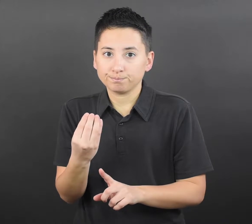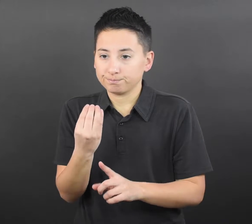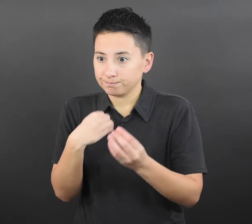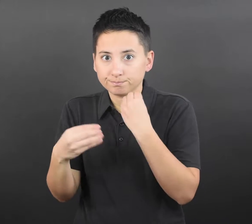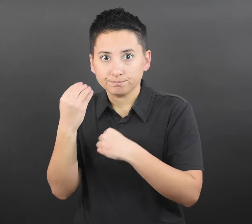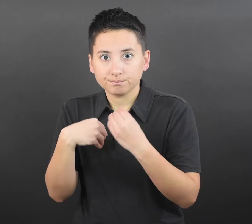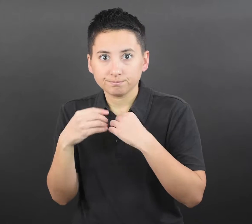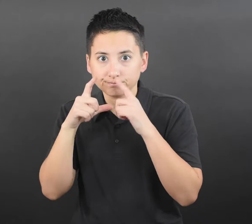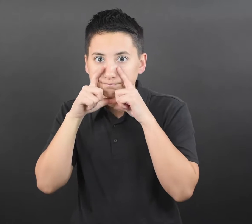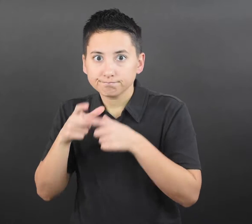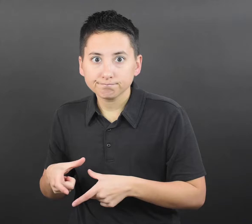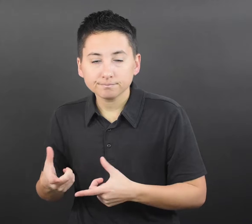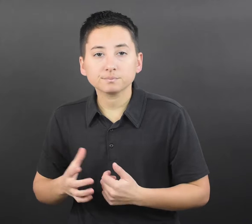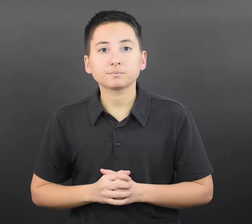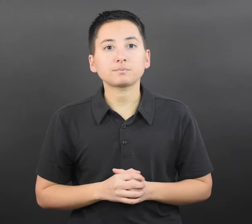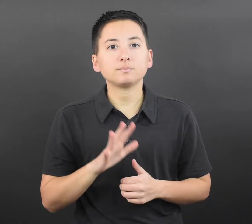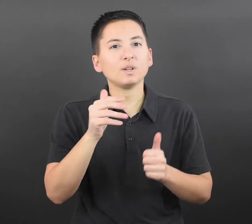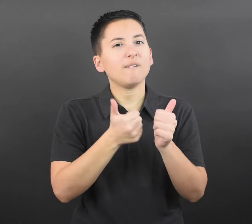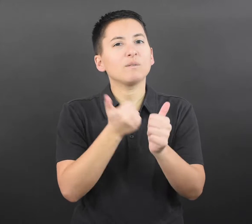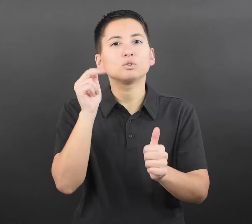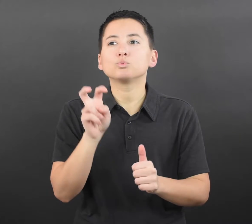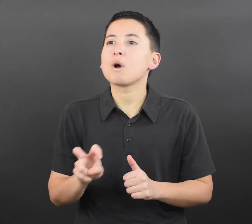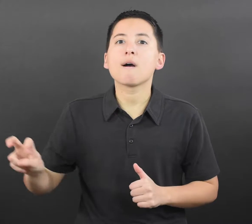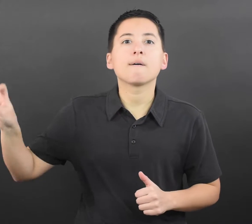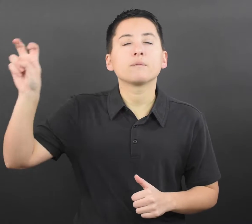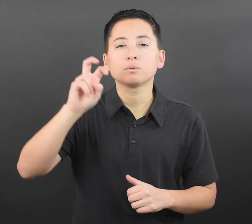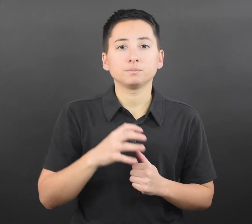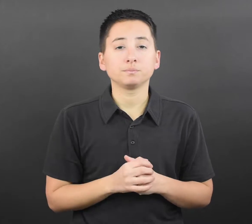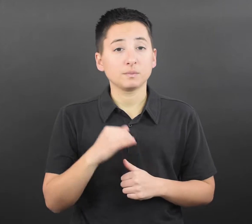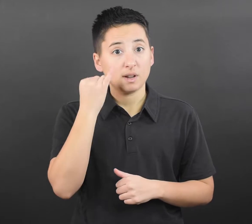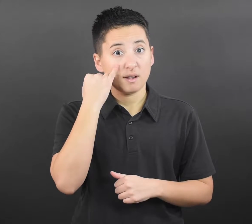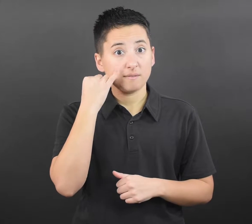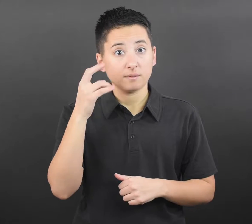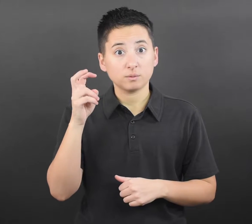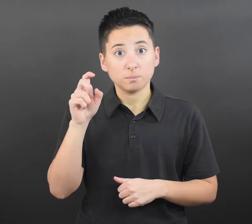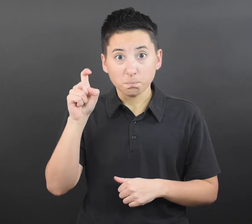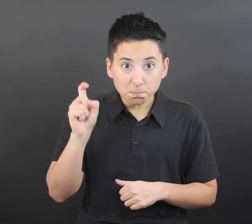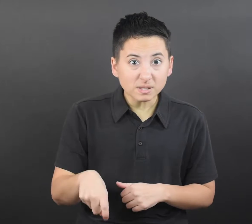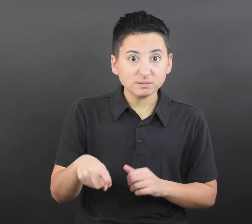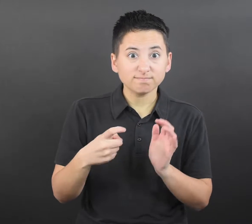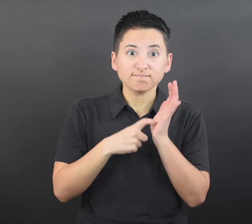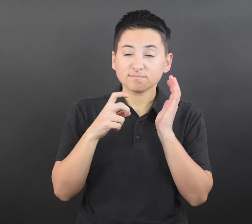should be a plan to adequately distance from others for times when a mask must be removed